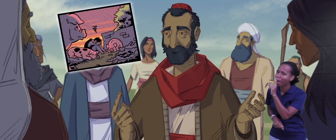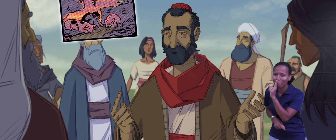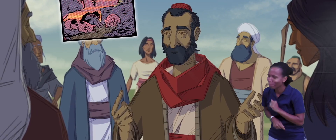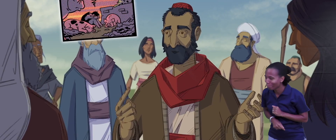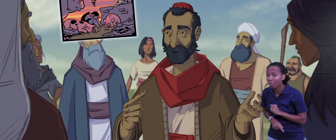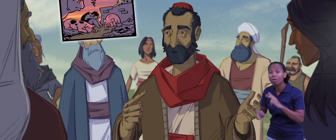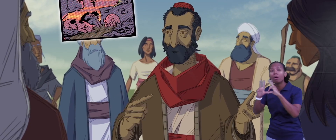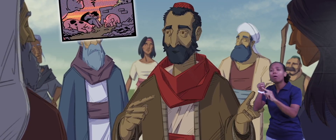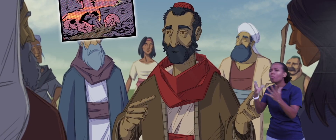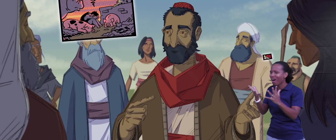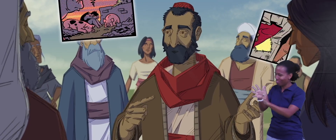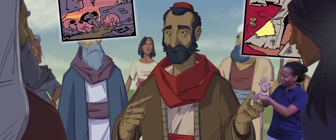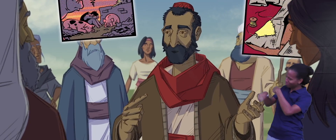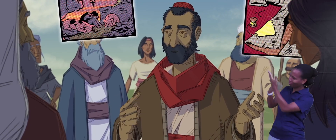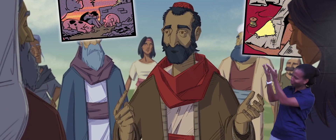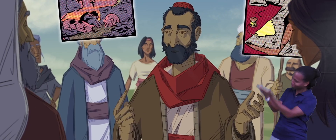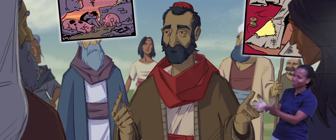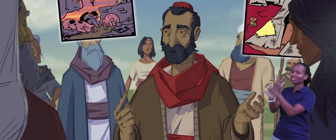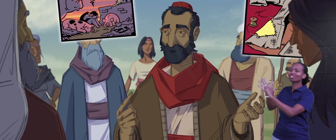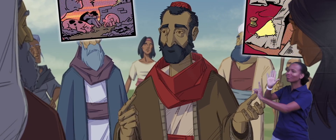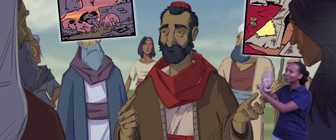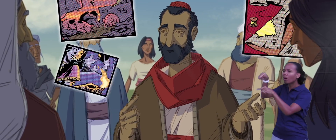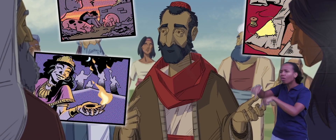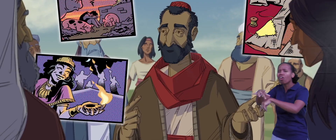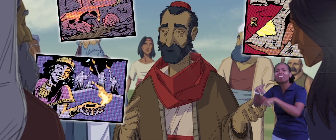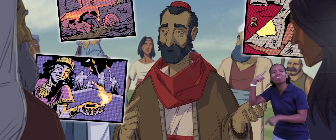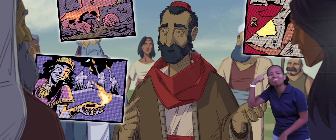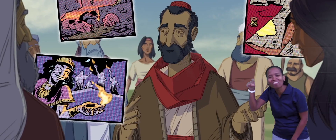He said that his parables were about himself and his mission.